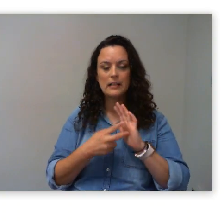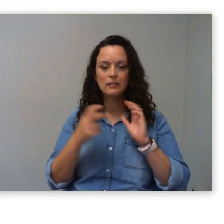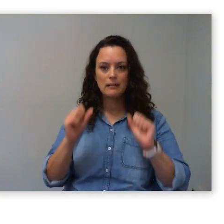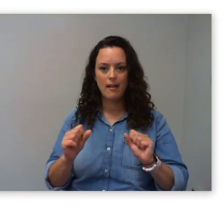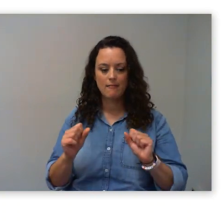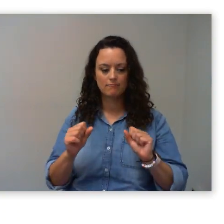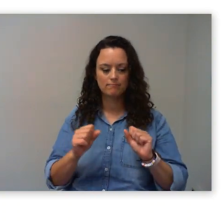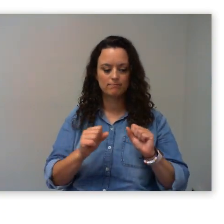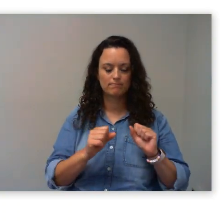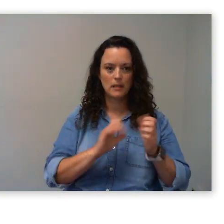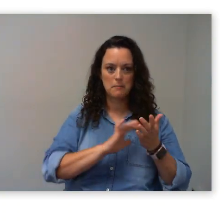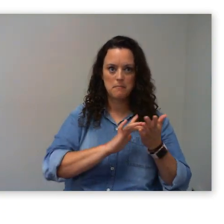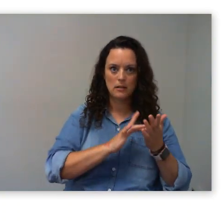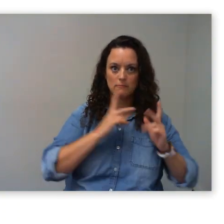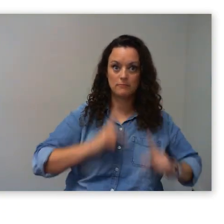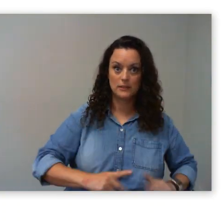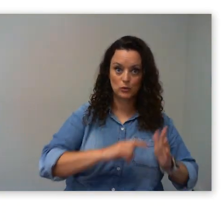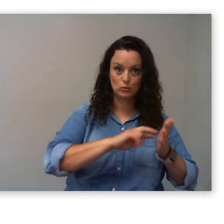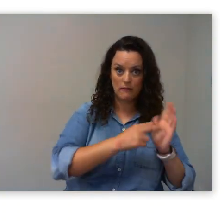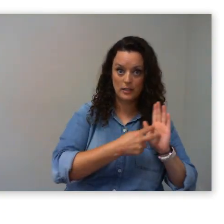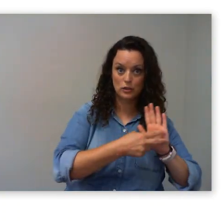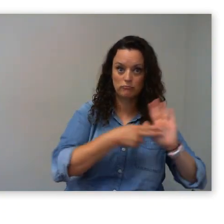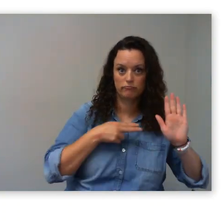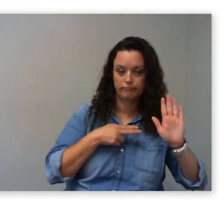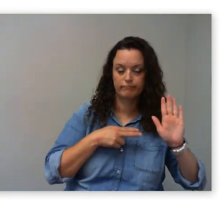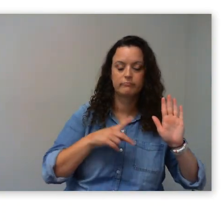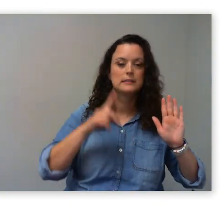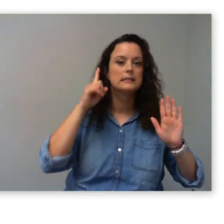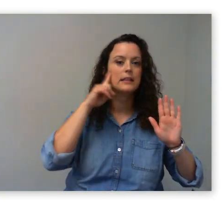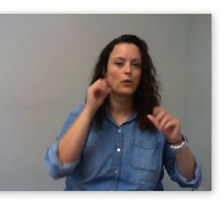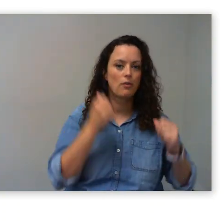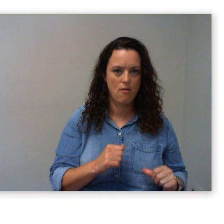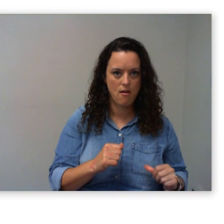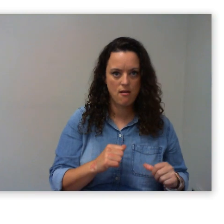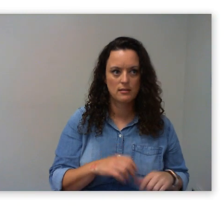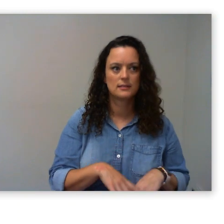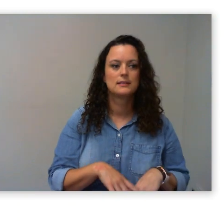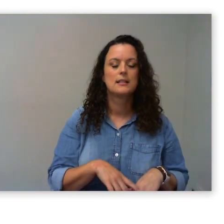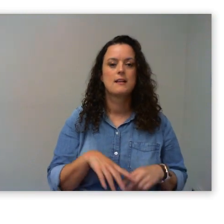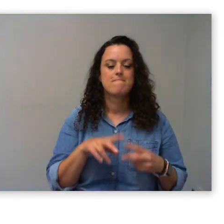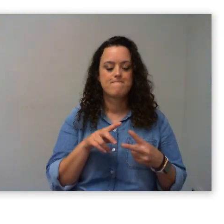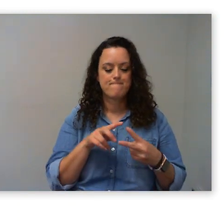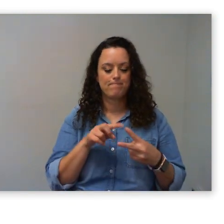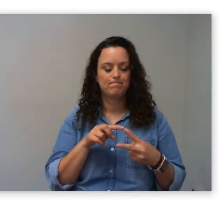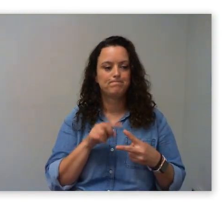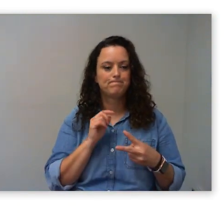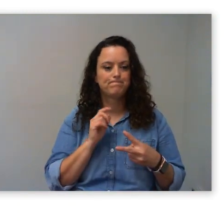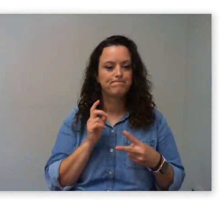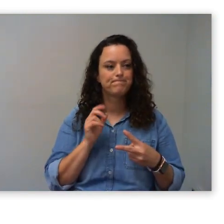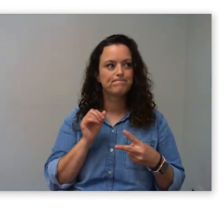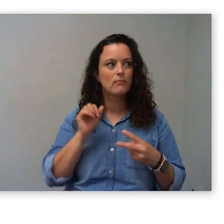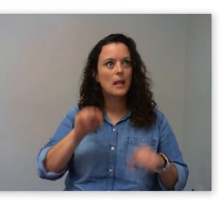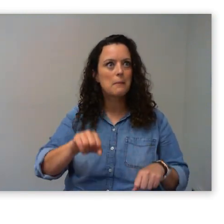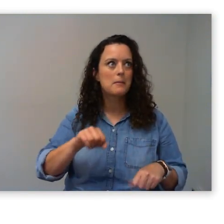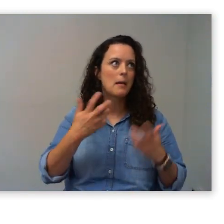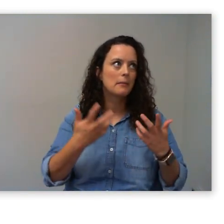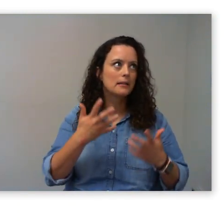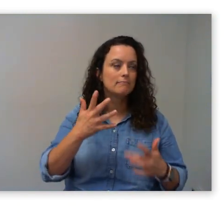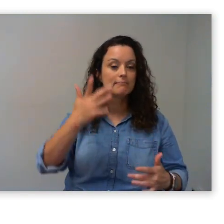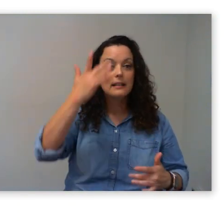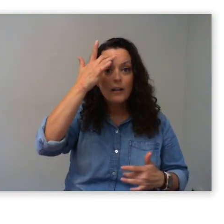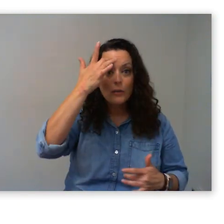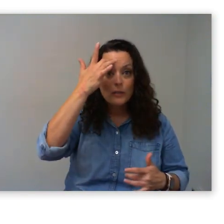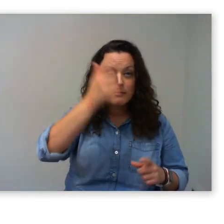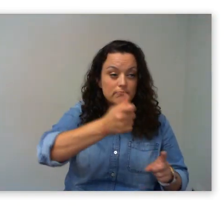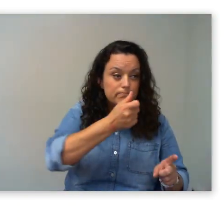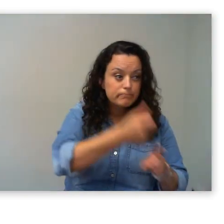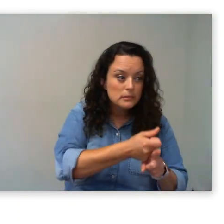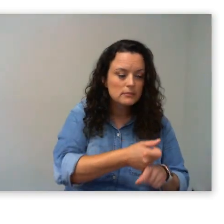definition where it's a hearing loss so it can be because of an illness or you can be born deaf